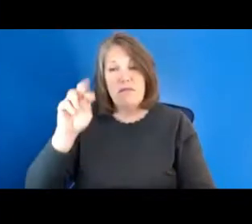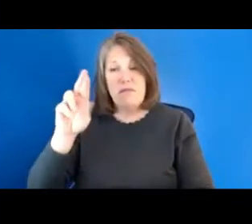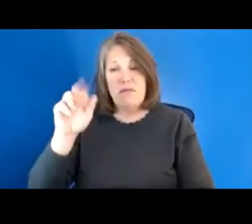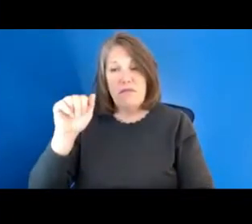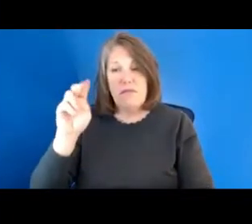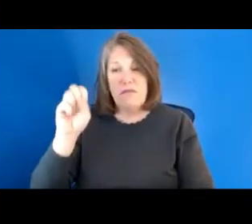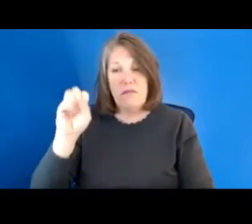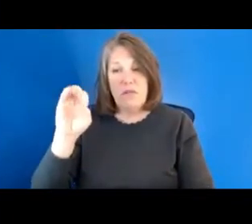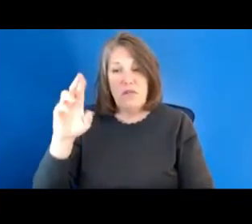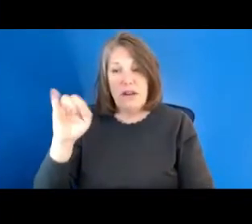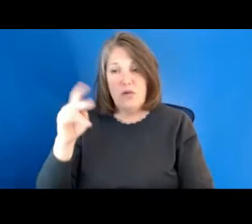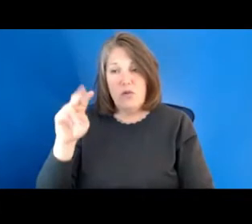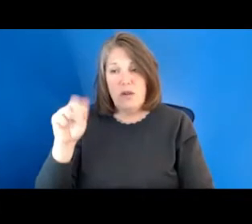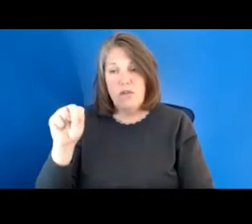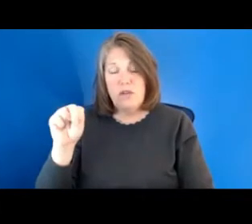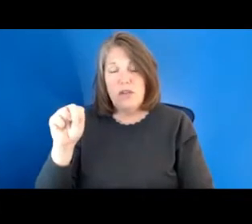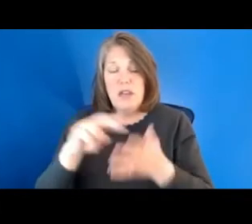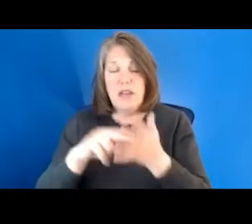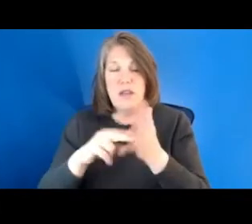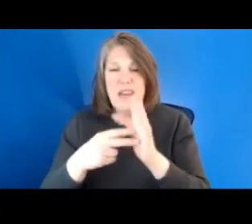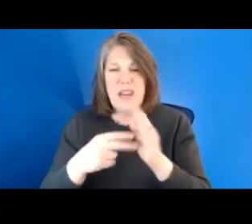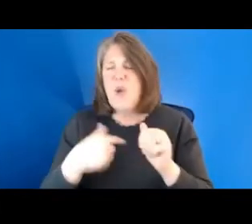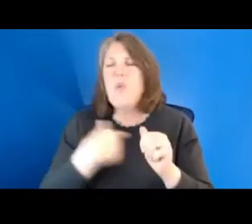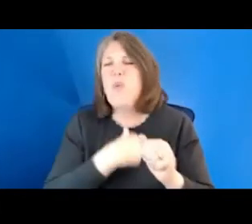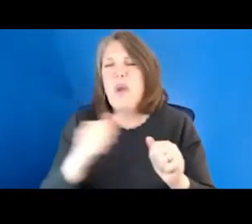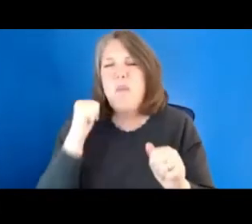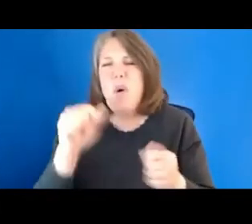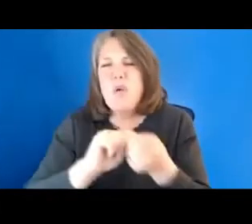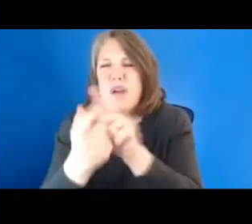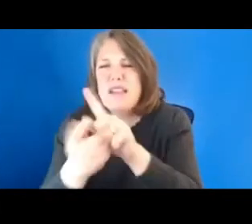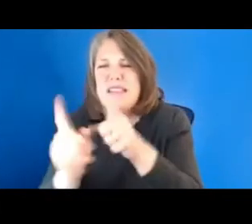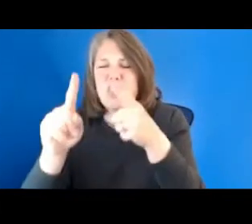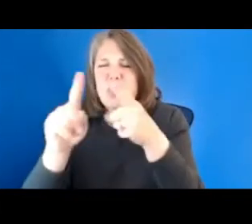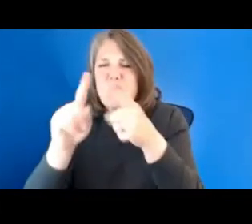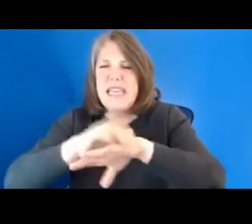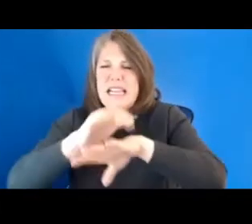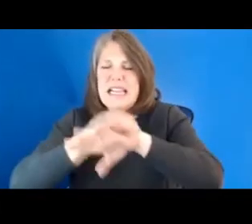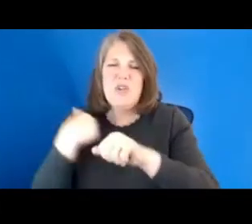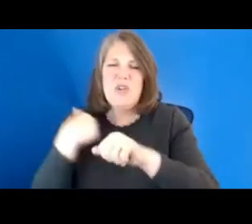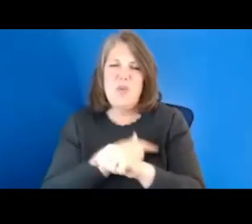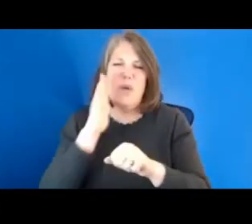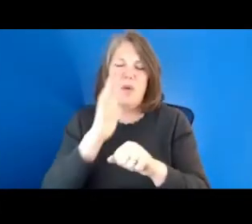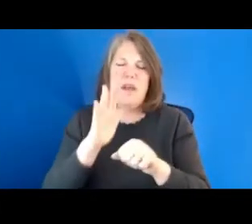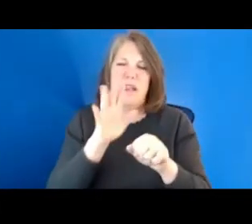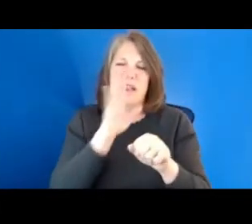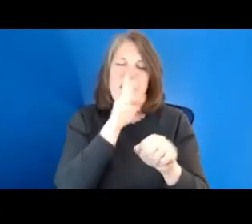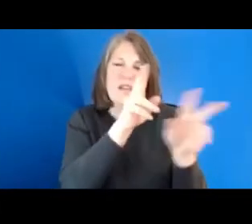languages. Or we will translate into English, we will transcribe it the way it is stated.